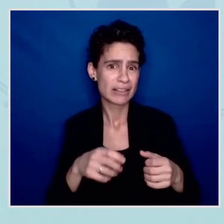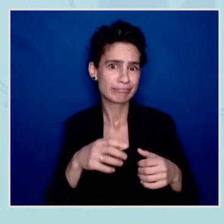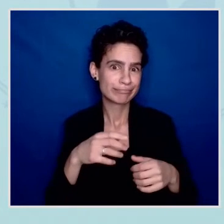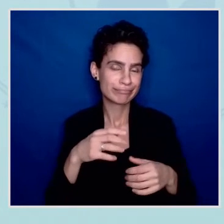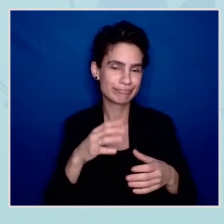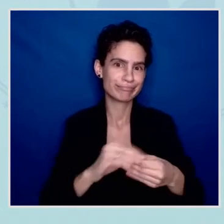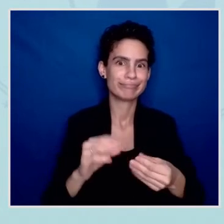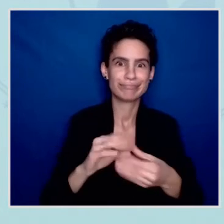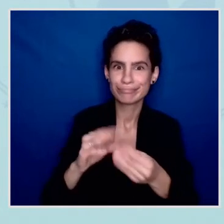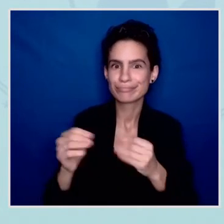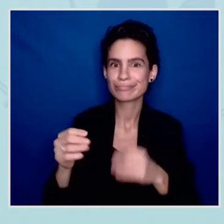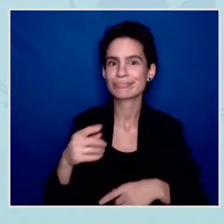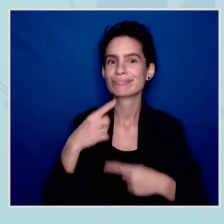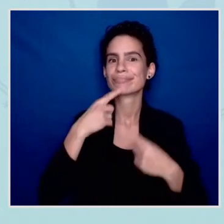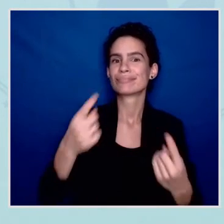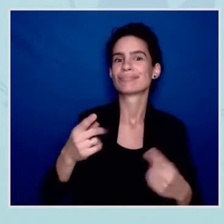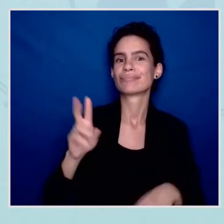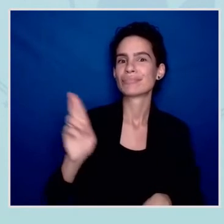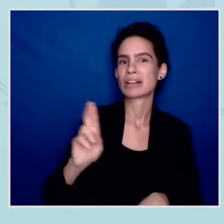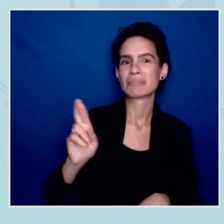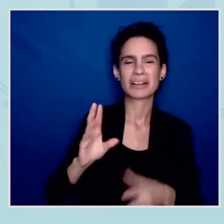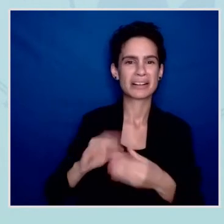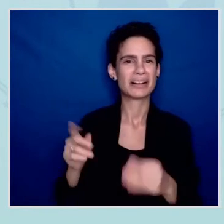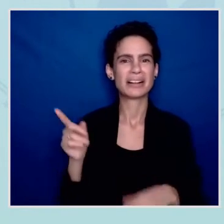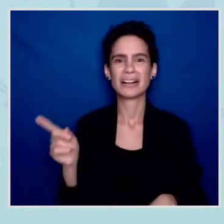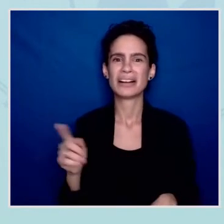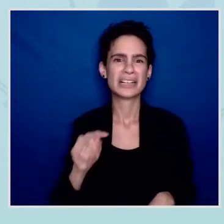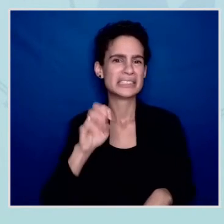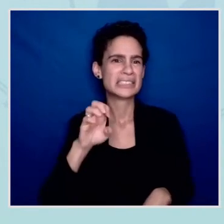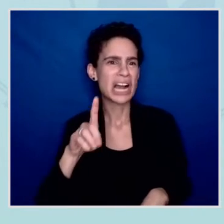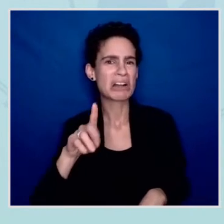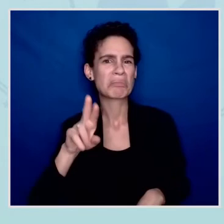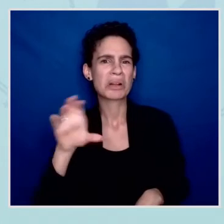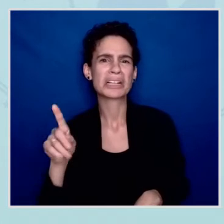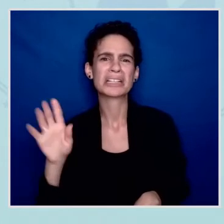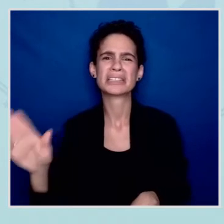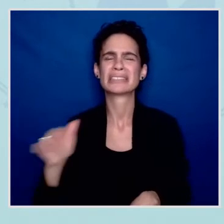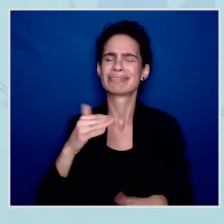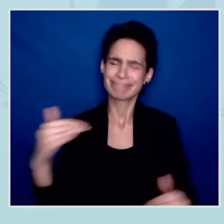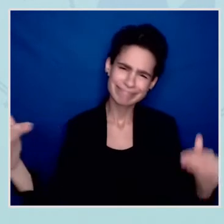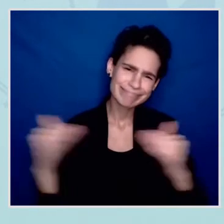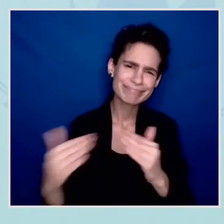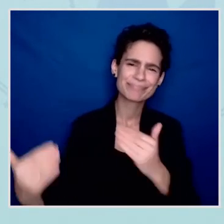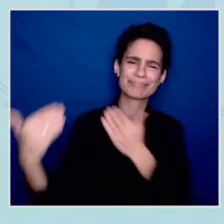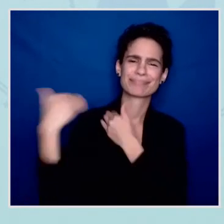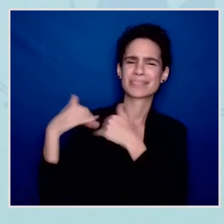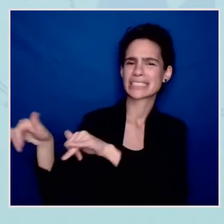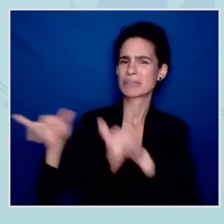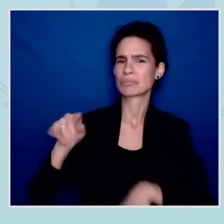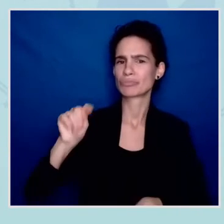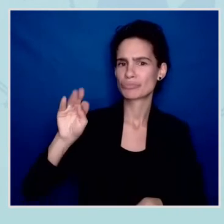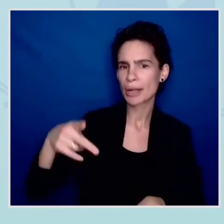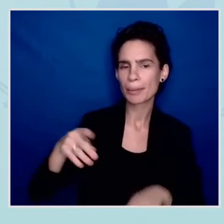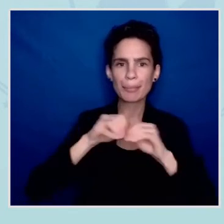AND SO, IT'S INTERESTING TO ME, AND I WAS PLEASED TO HEAR SOME